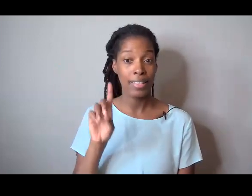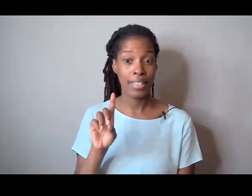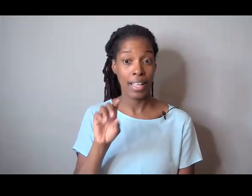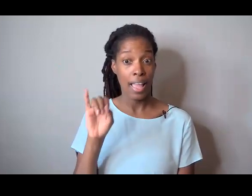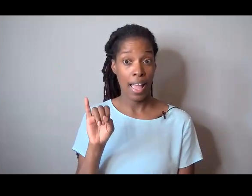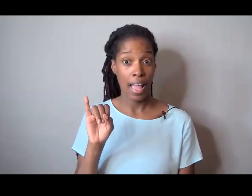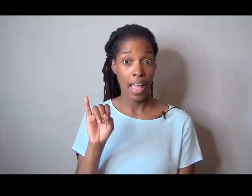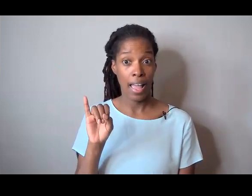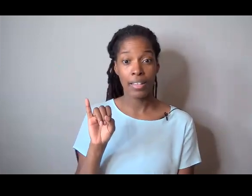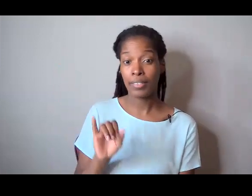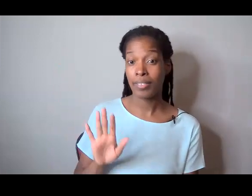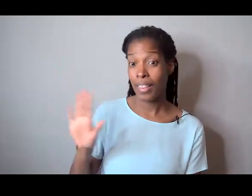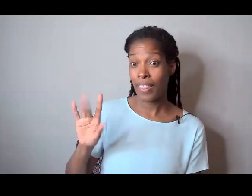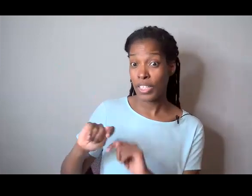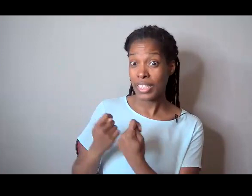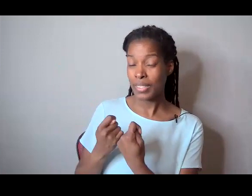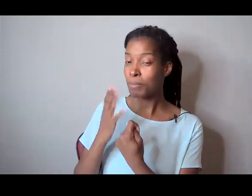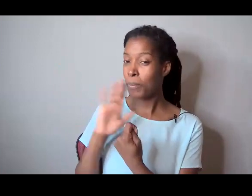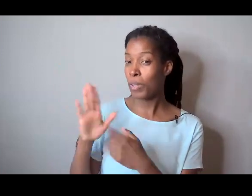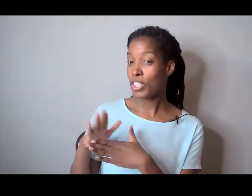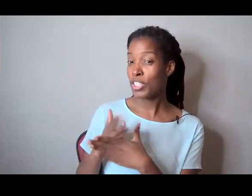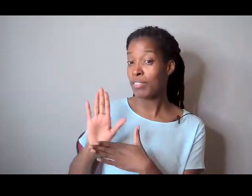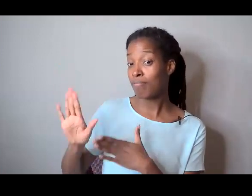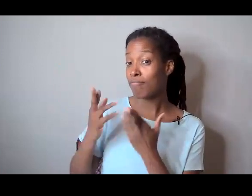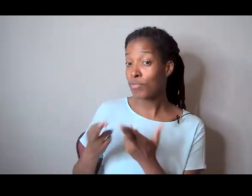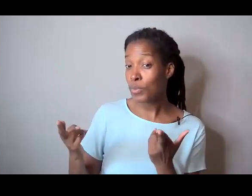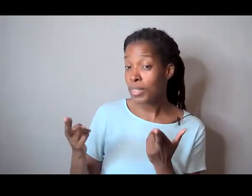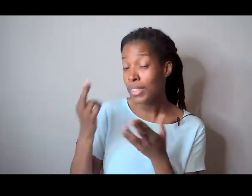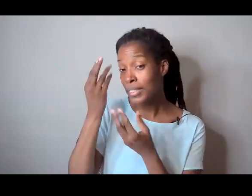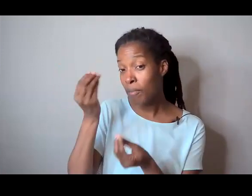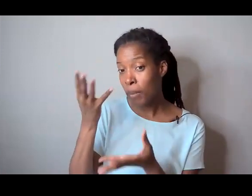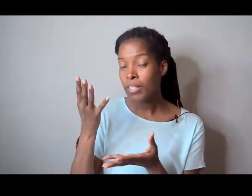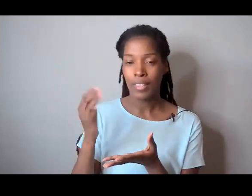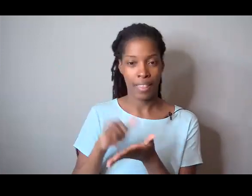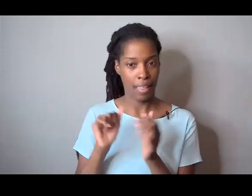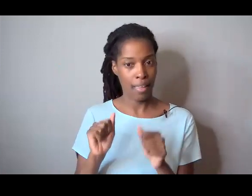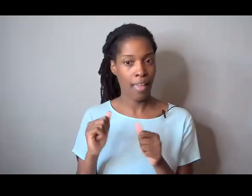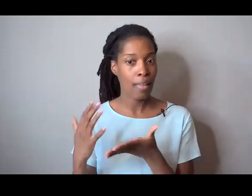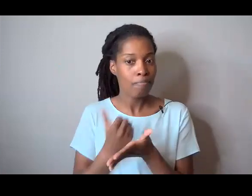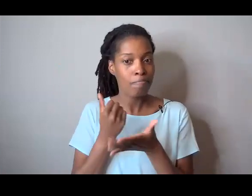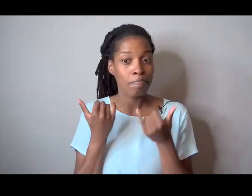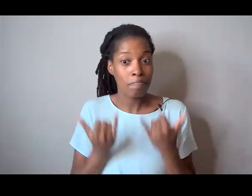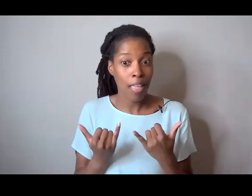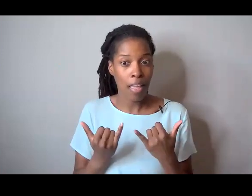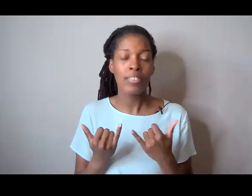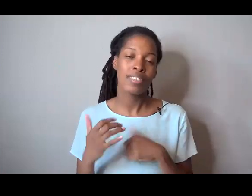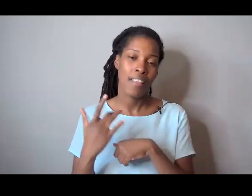will share information about resources that are available on the small business hub website.